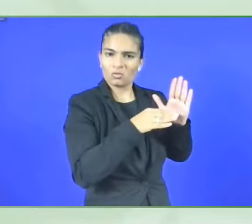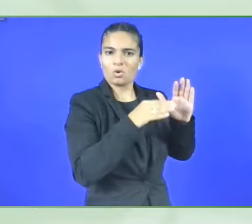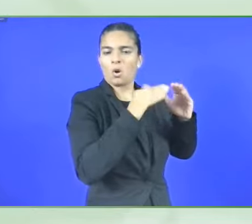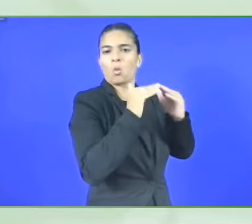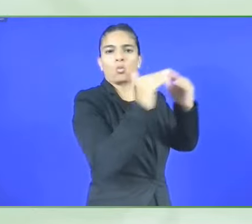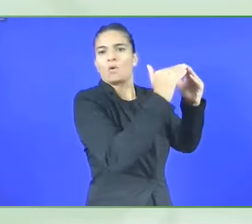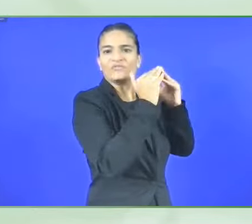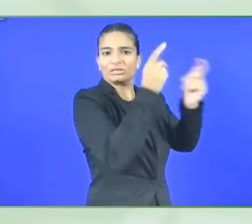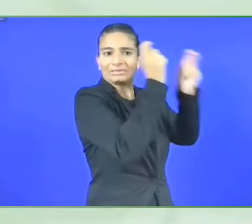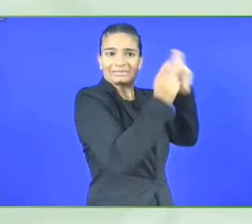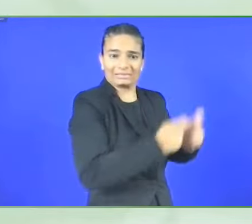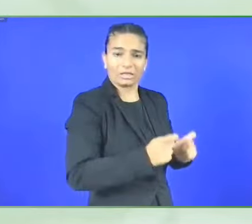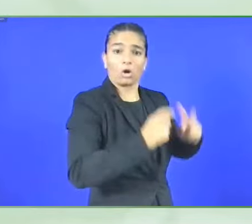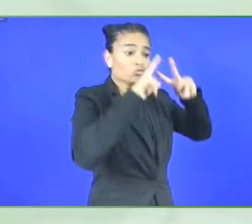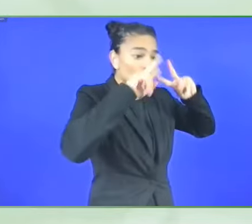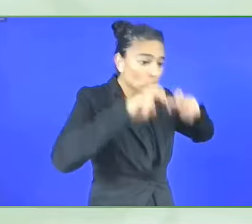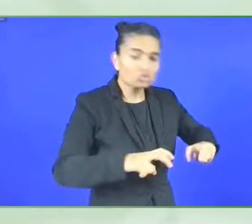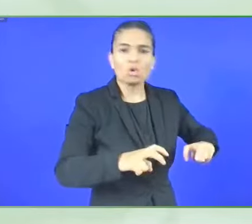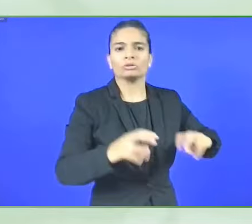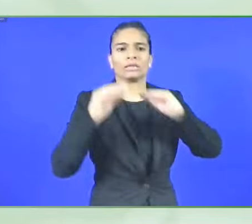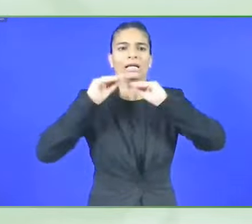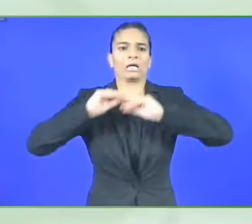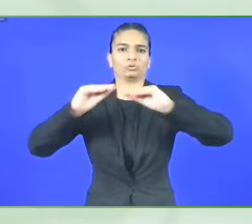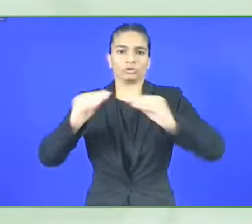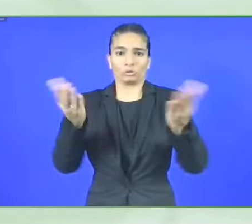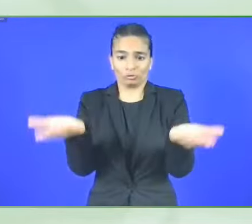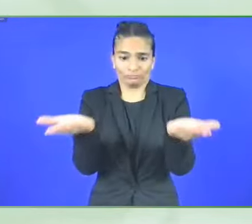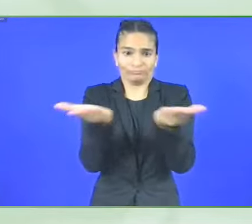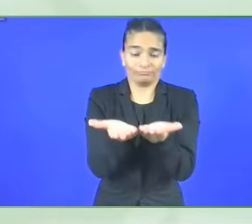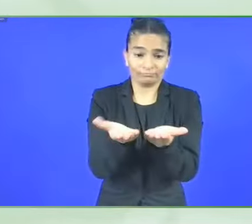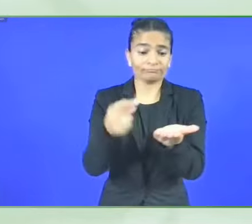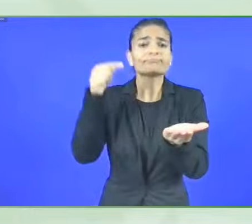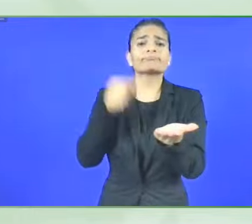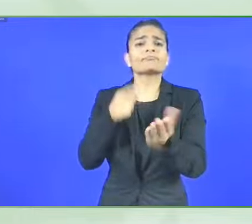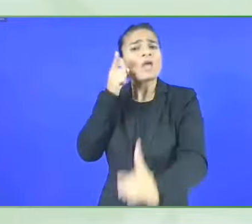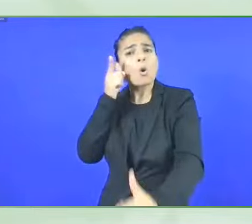It can also be used in education.